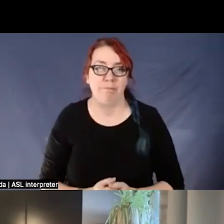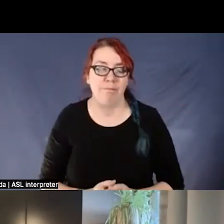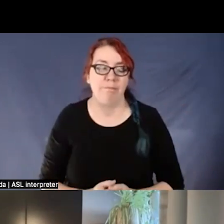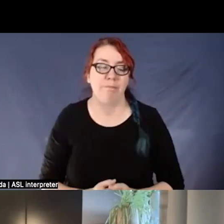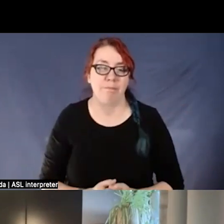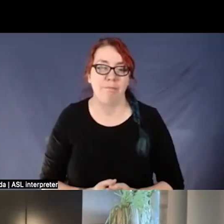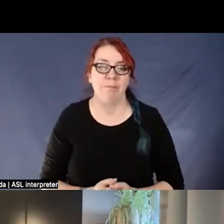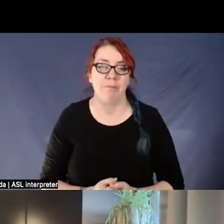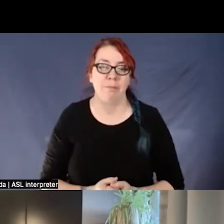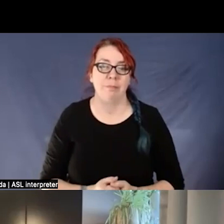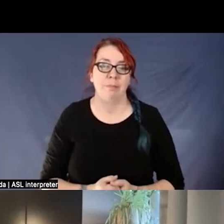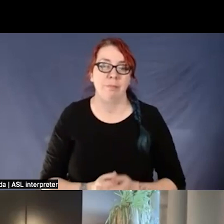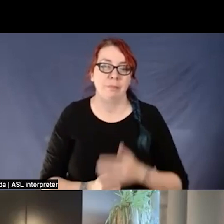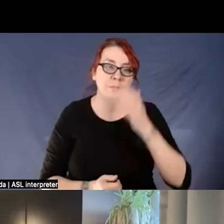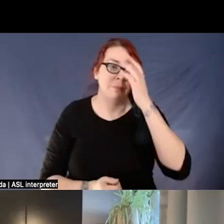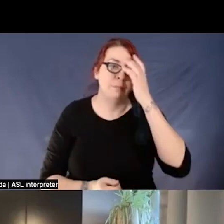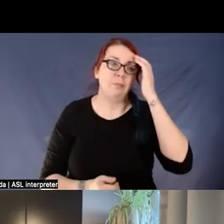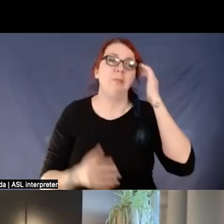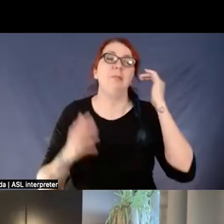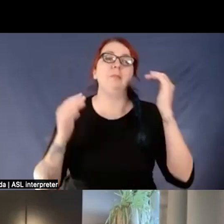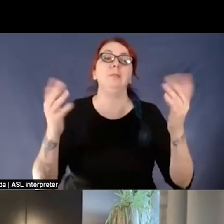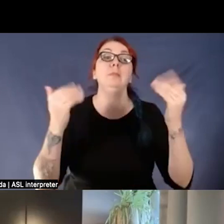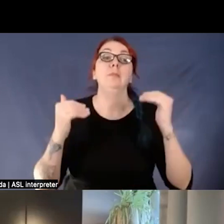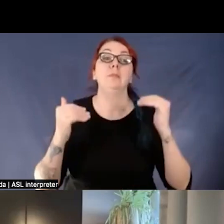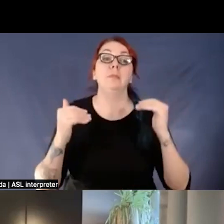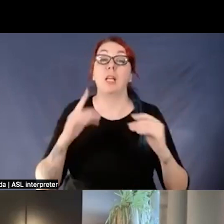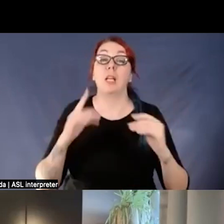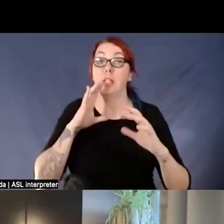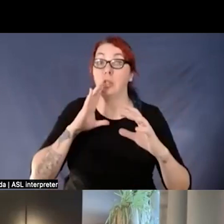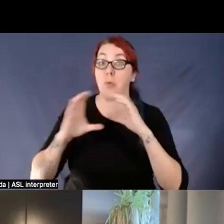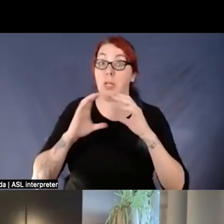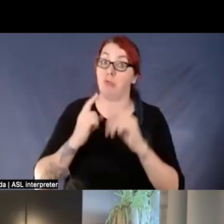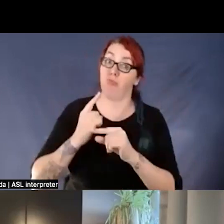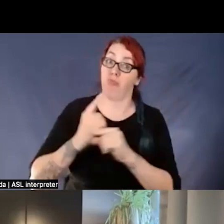and building up boss-level communication skills is something called Just Not Sorry. It was inspired